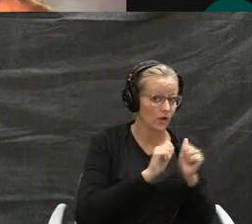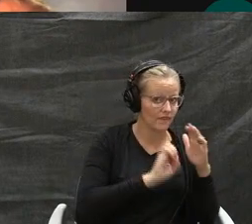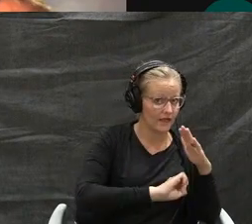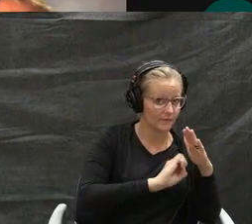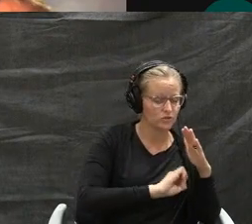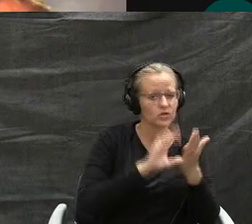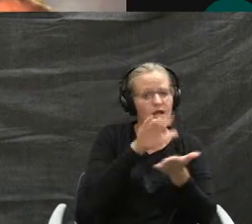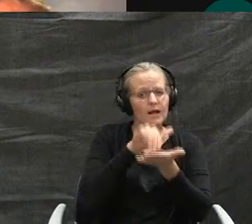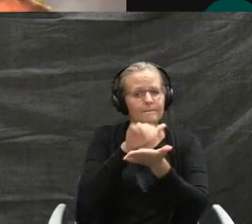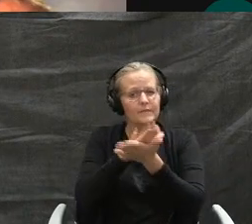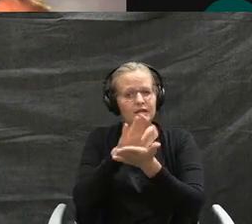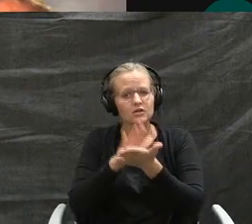middle school in high school?